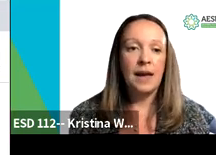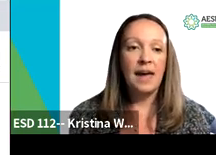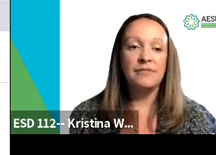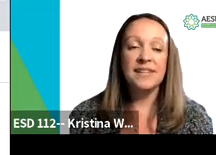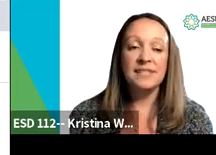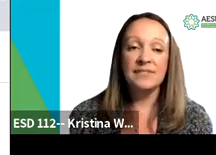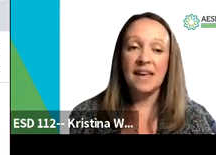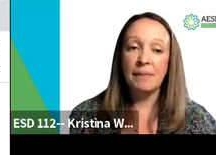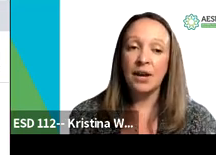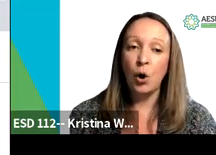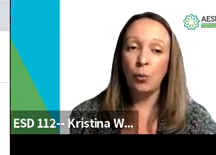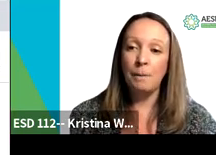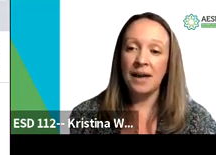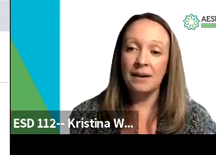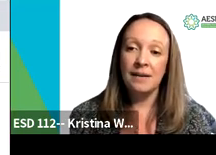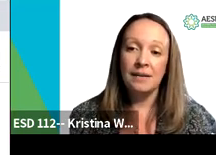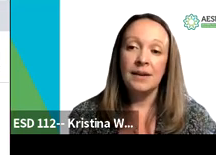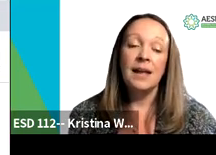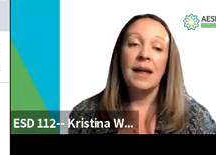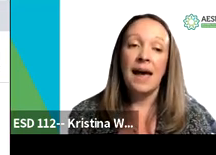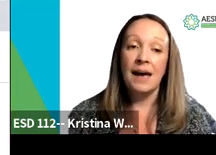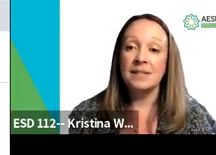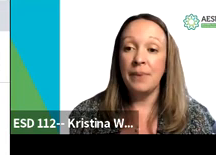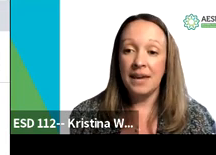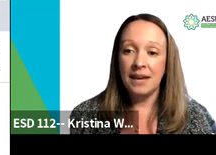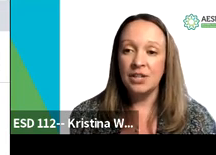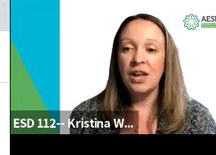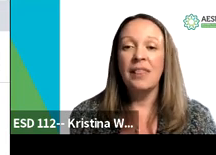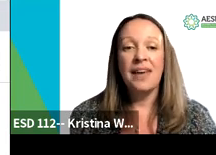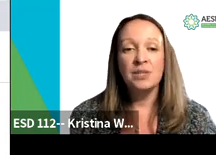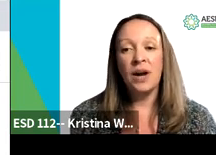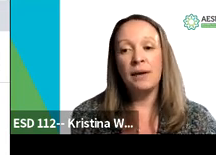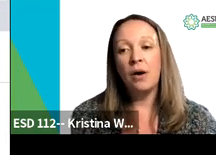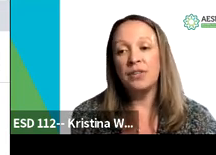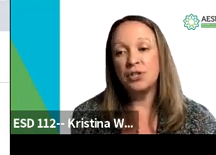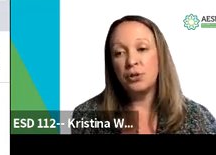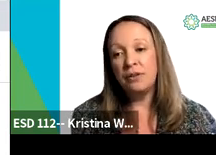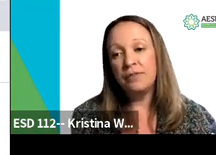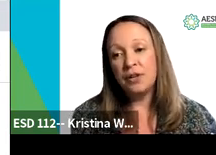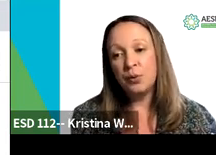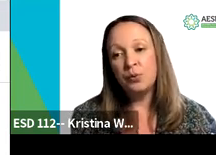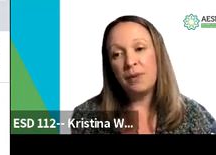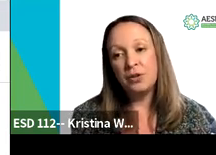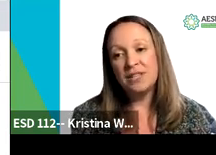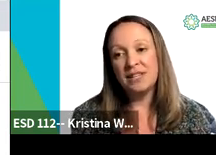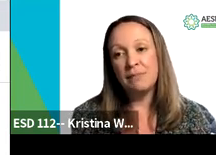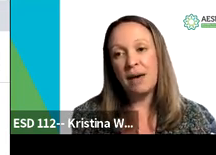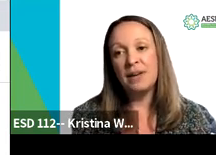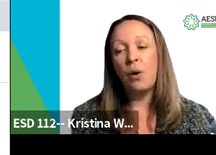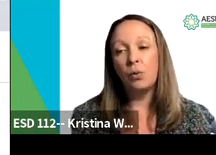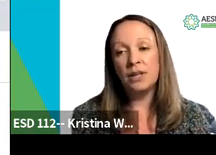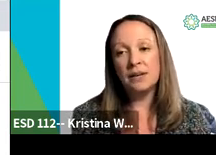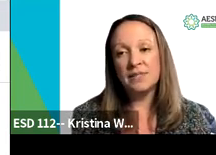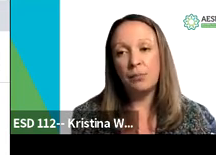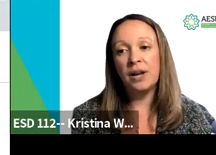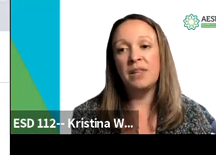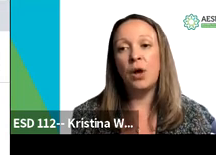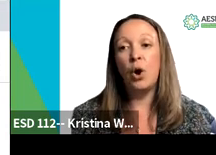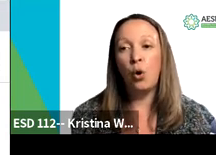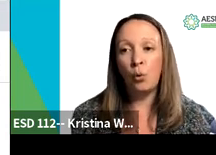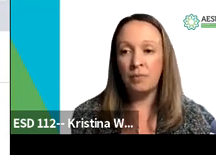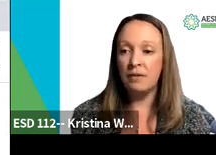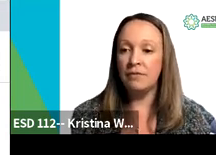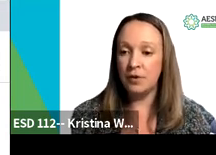ESD 112-- Kristina Wambold: And since I've set my home button as a page that's why the student view menu doesn't come up. It only comes up when I'm in the home view.